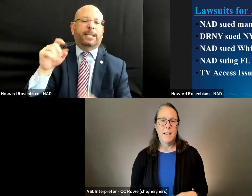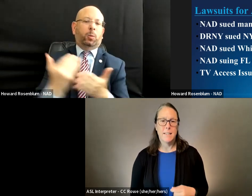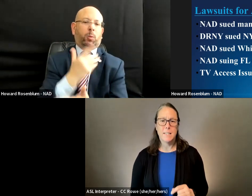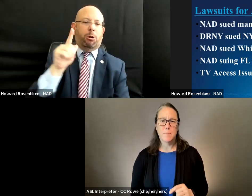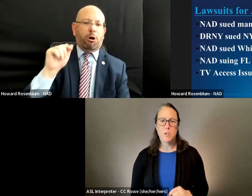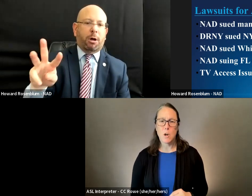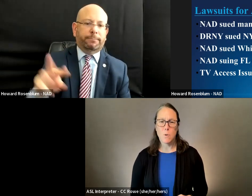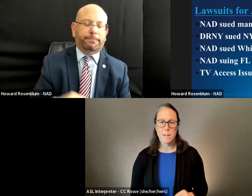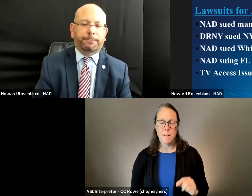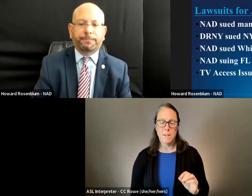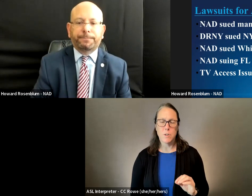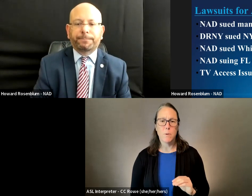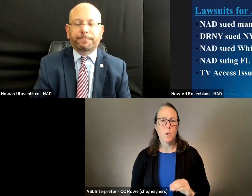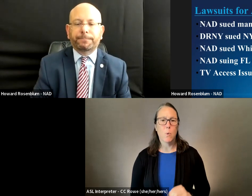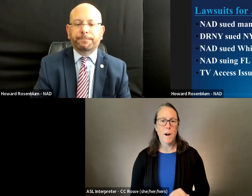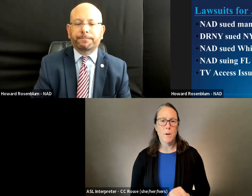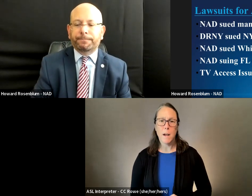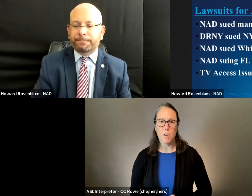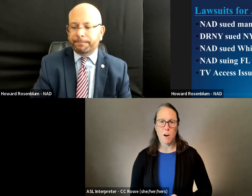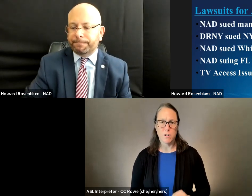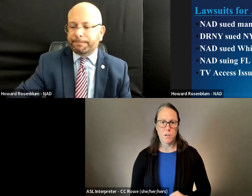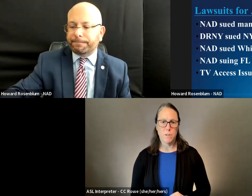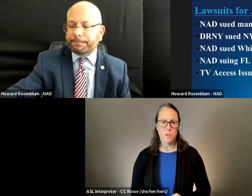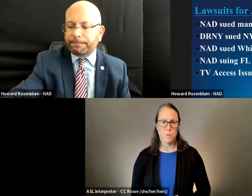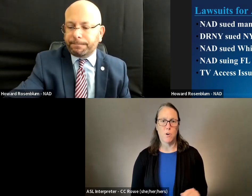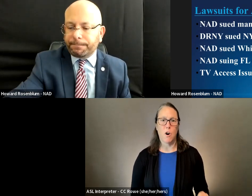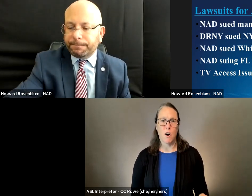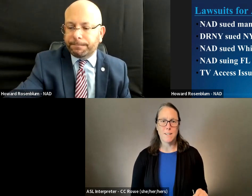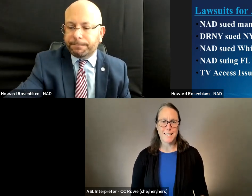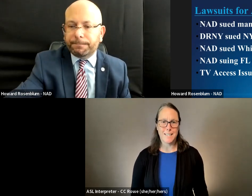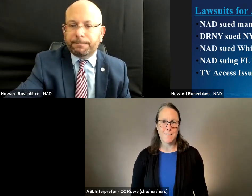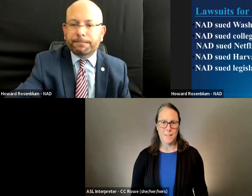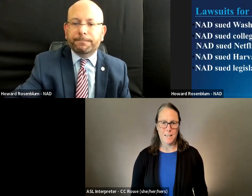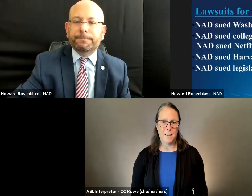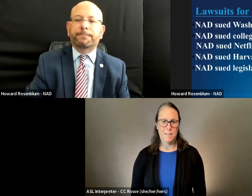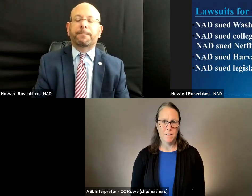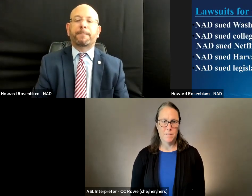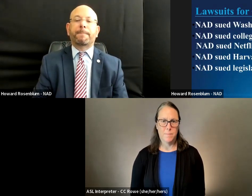is any kind of large television pro television provision that needs